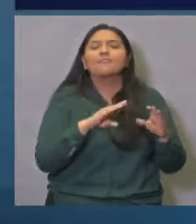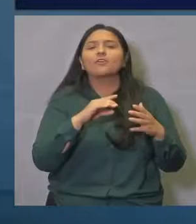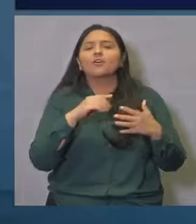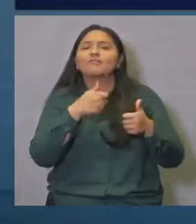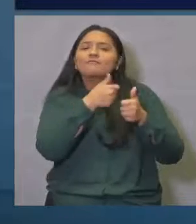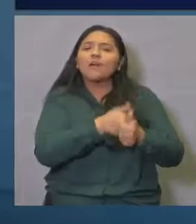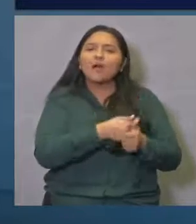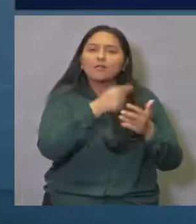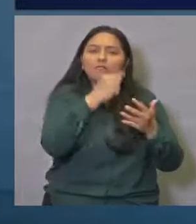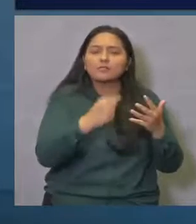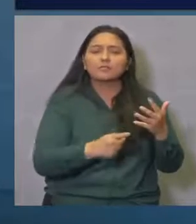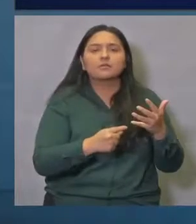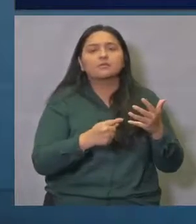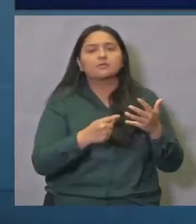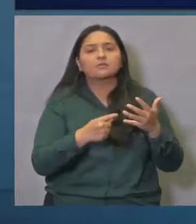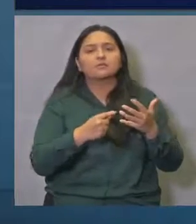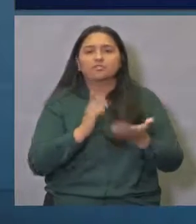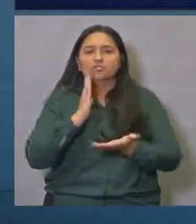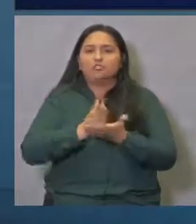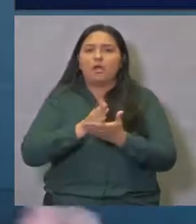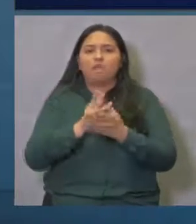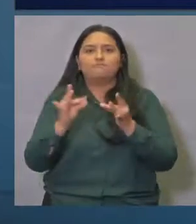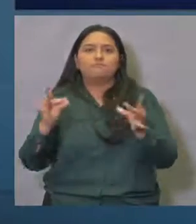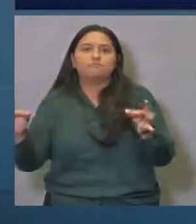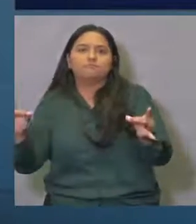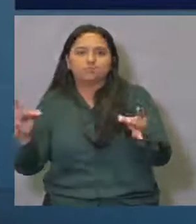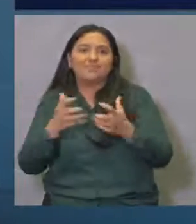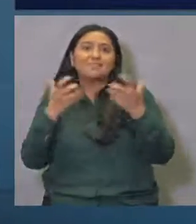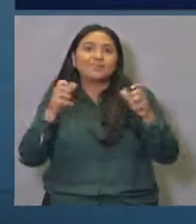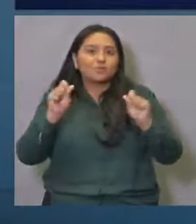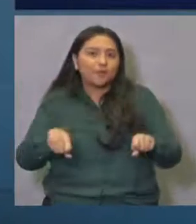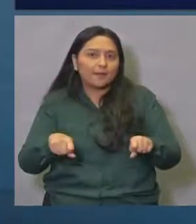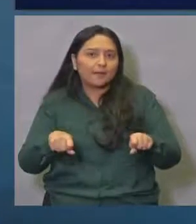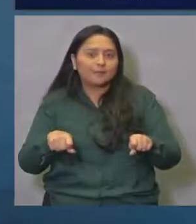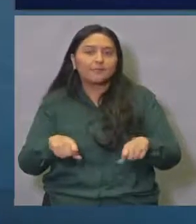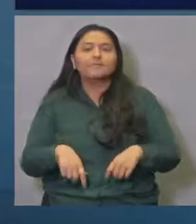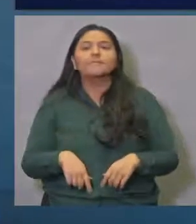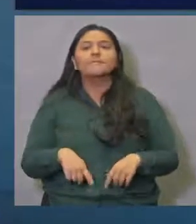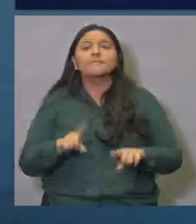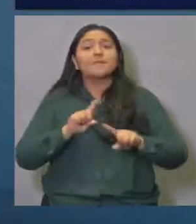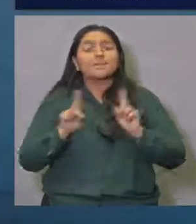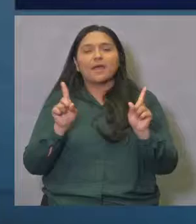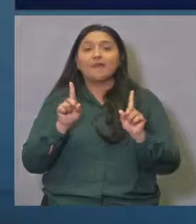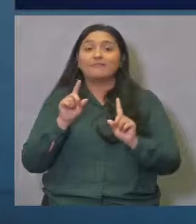THEIR OWN BEHAVIOR IN A MANNER IN WHICH IT HELPS TO REDUCE TRANSMISSION AS MUCH AS